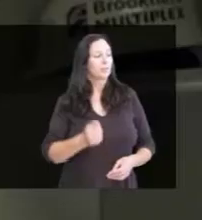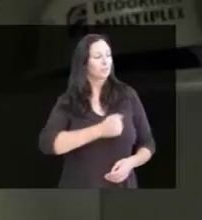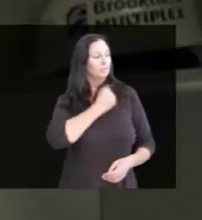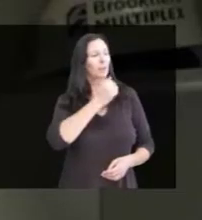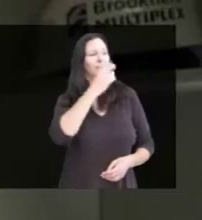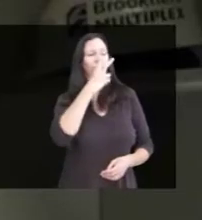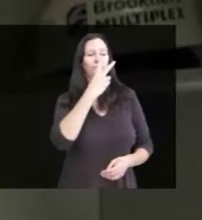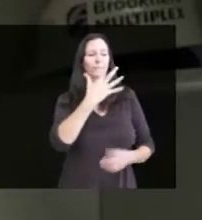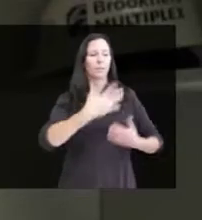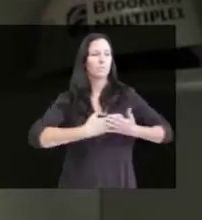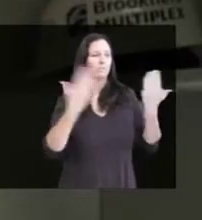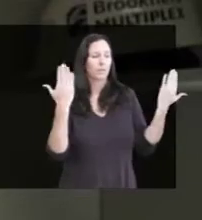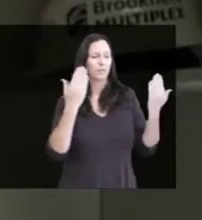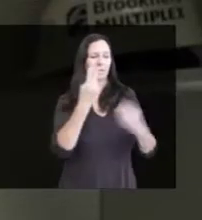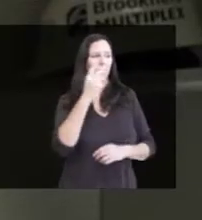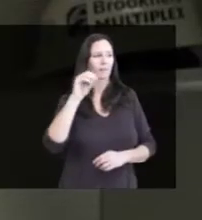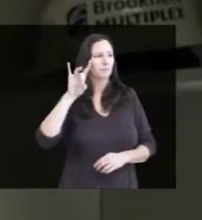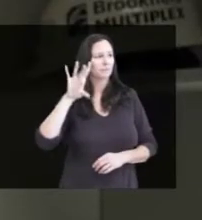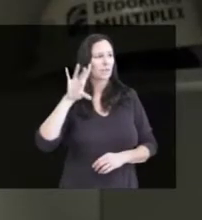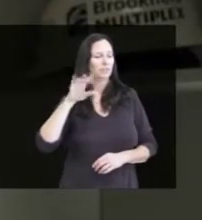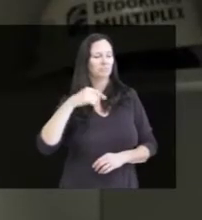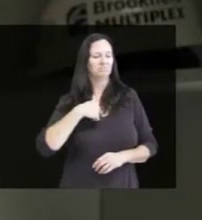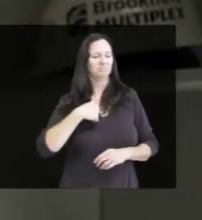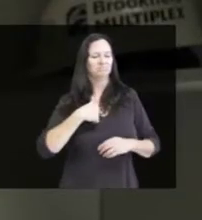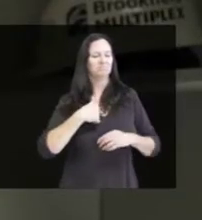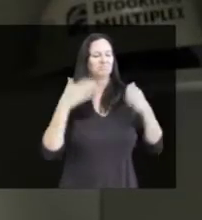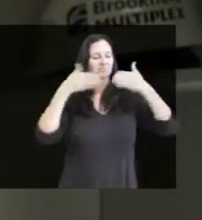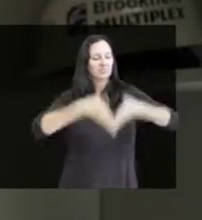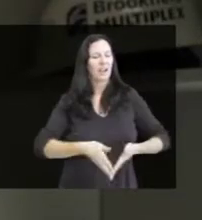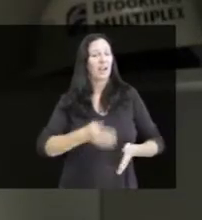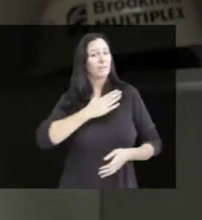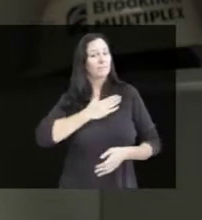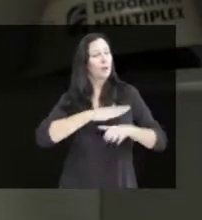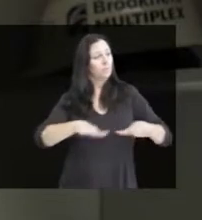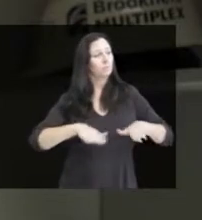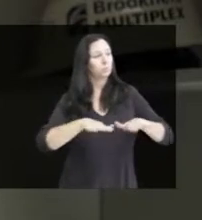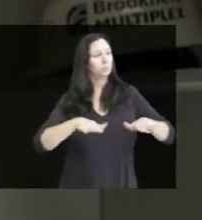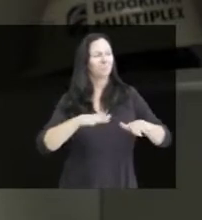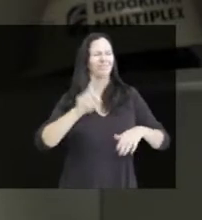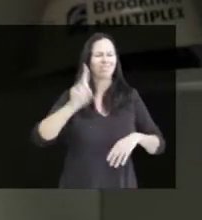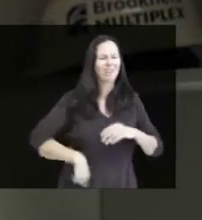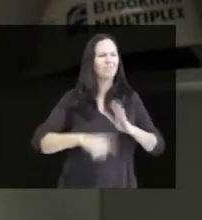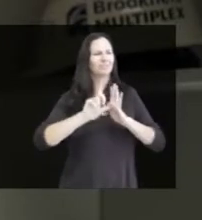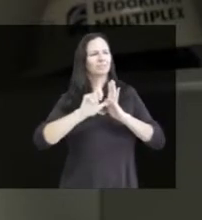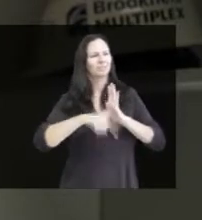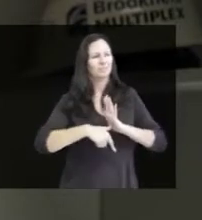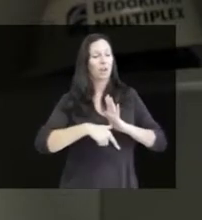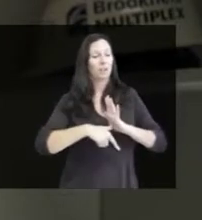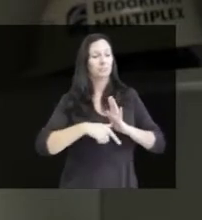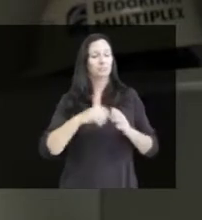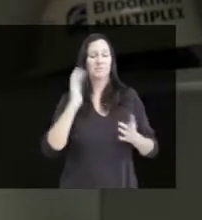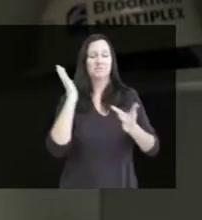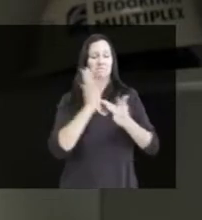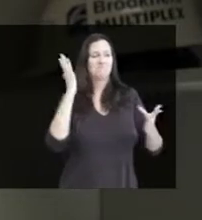It was on my 25th birthday, in 2010. And I dove into my pool,